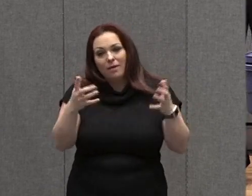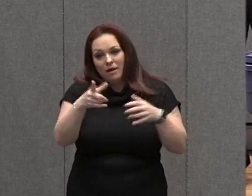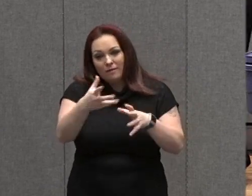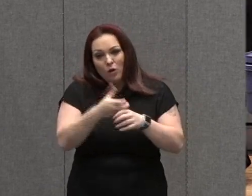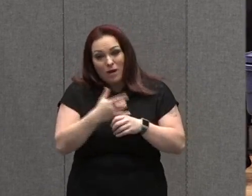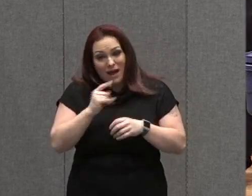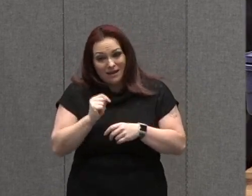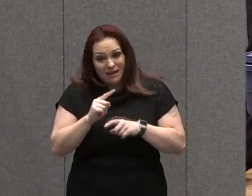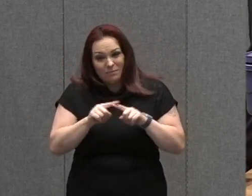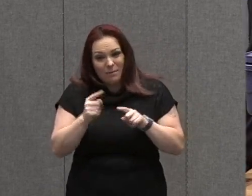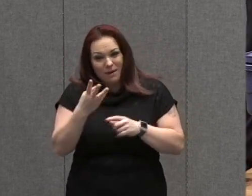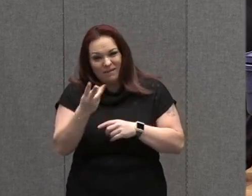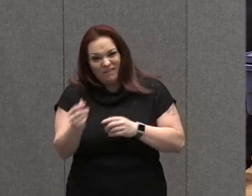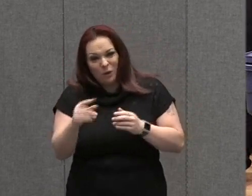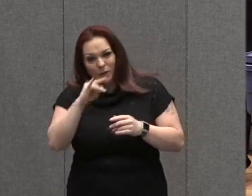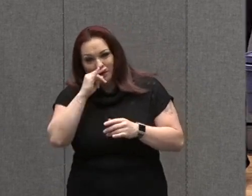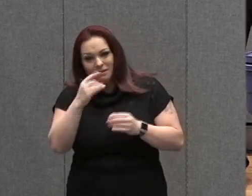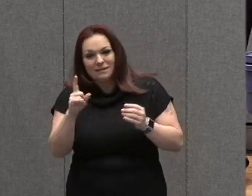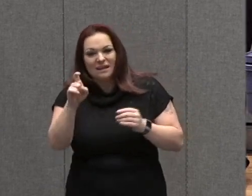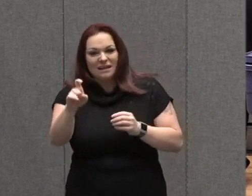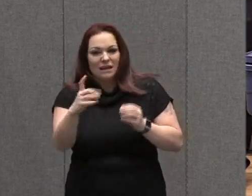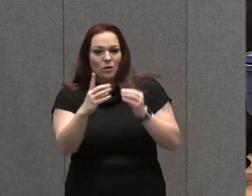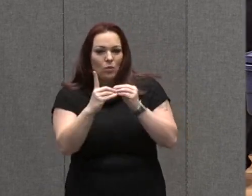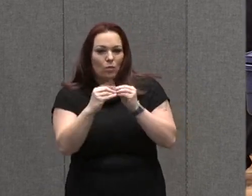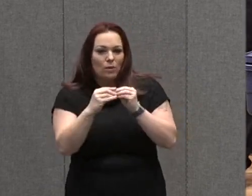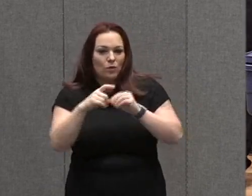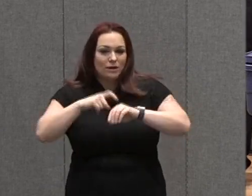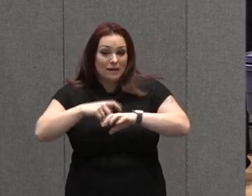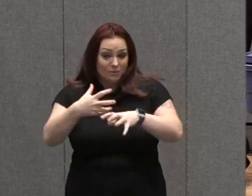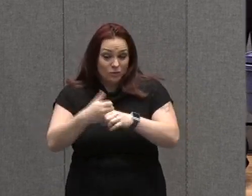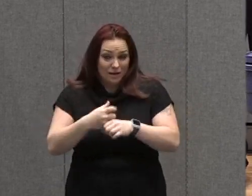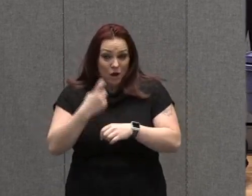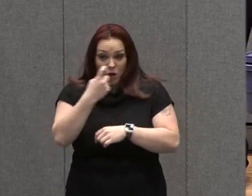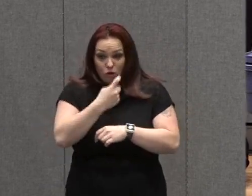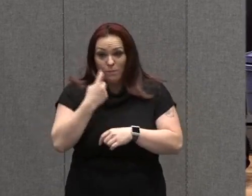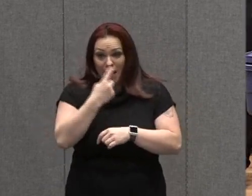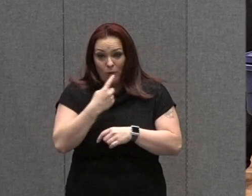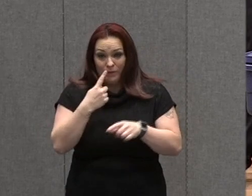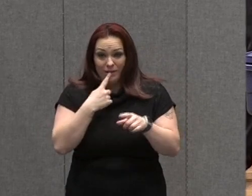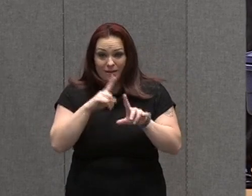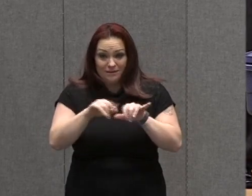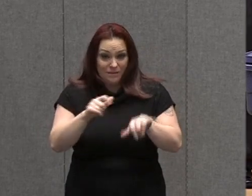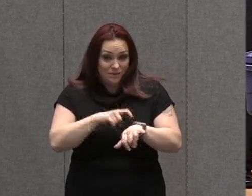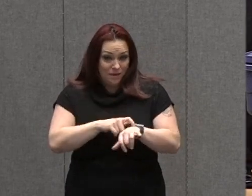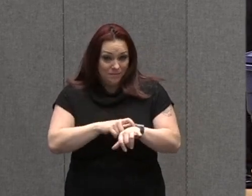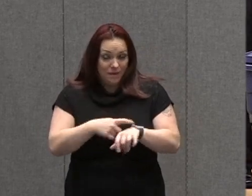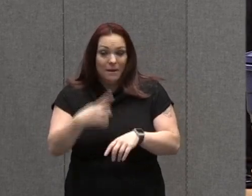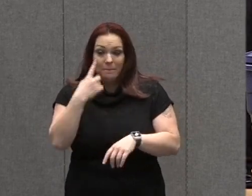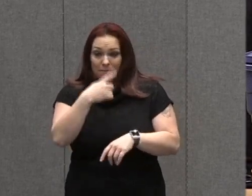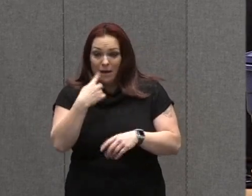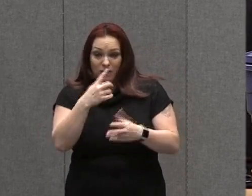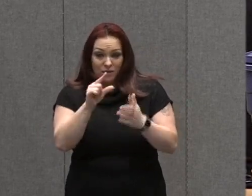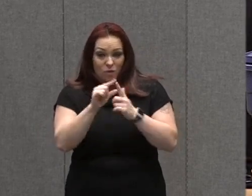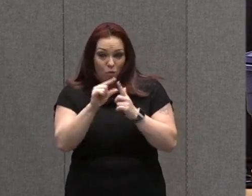but a couple kids need one more time to get it, okay? So you're thinking the words, are you mouthing the words too? Mouth the words that helps, okay?